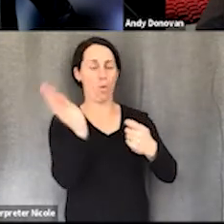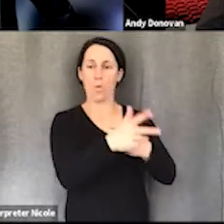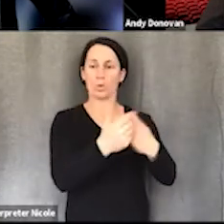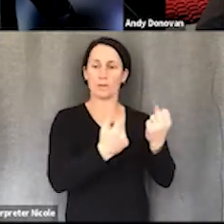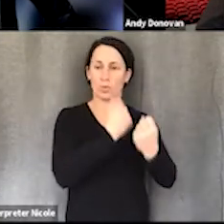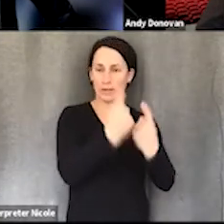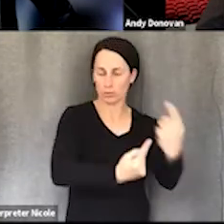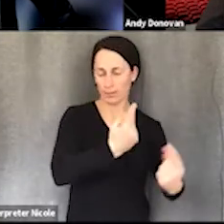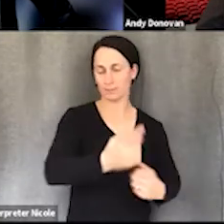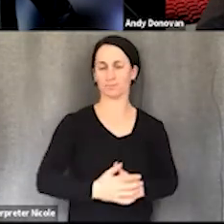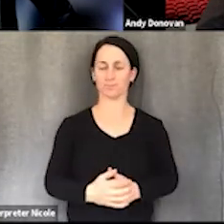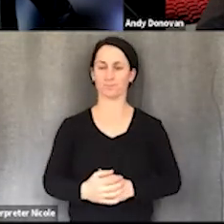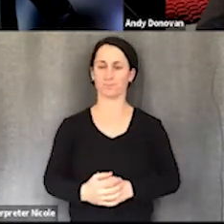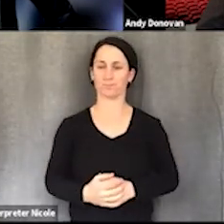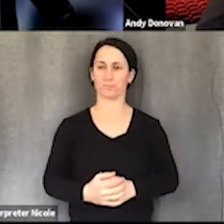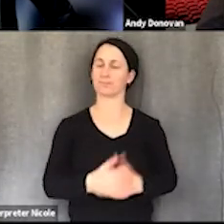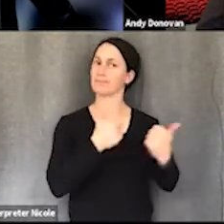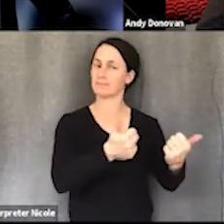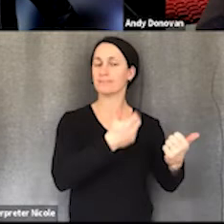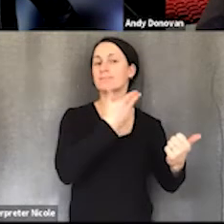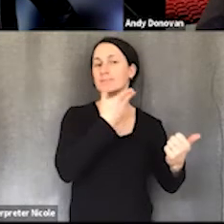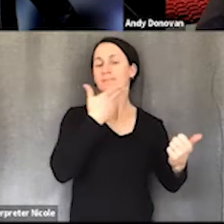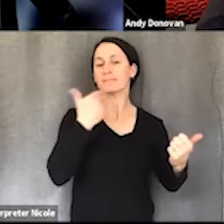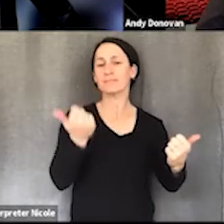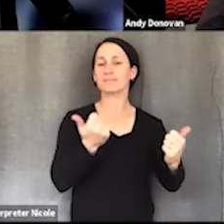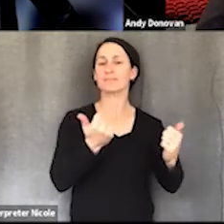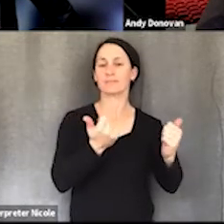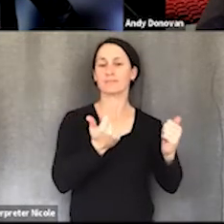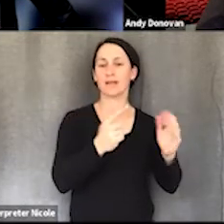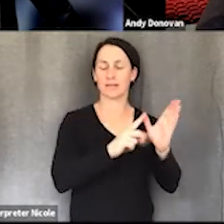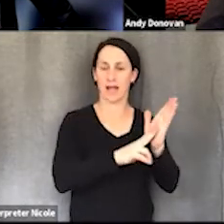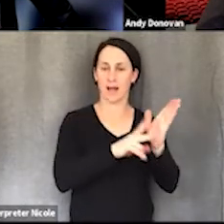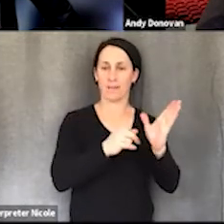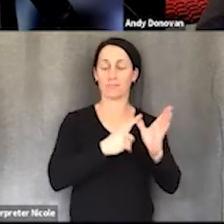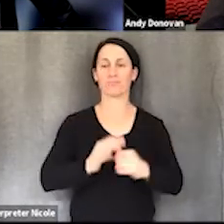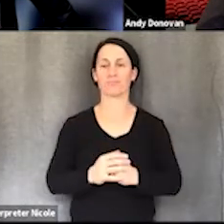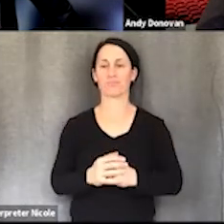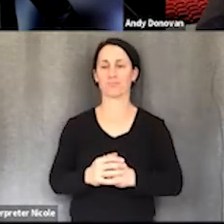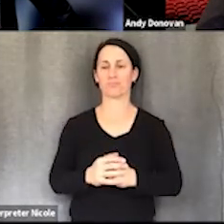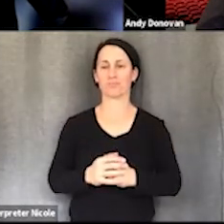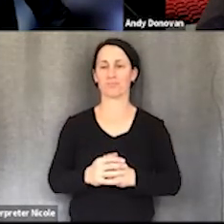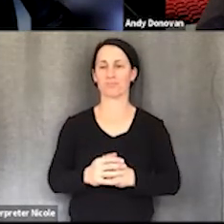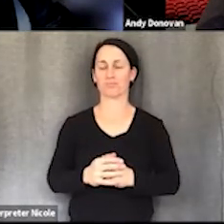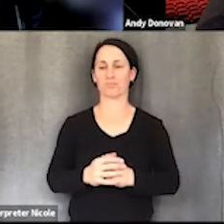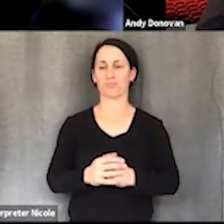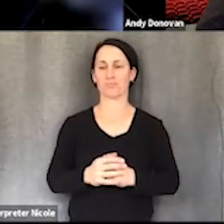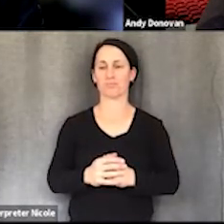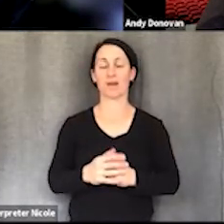comments through from people affected by rising cancellations in the data, which Anna I am happy to share with you as well.